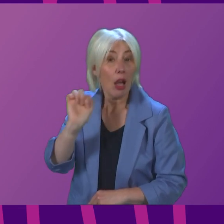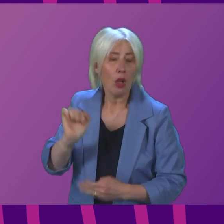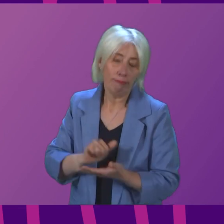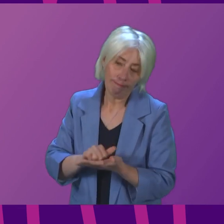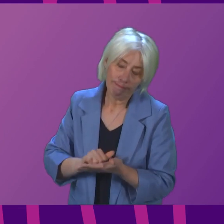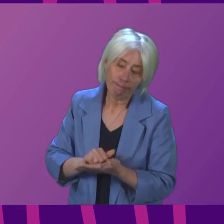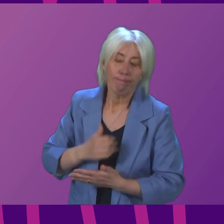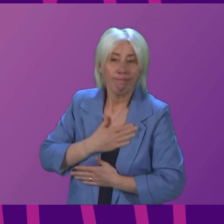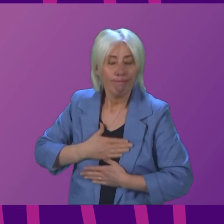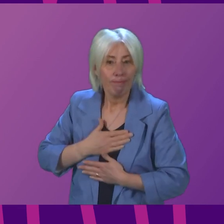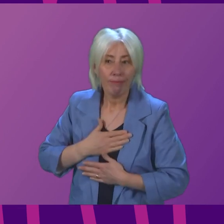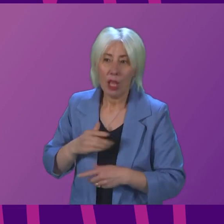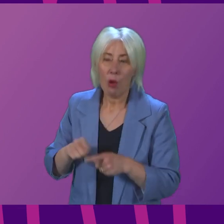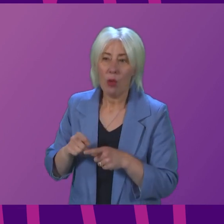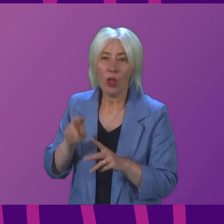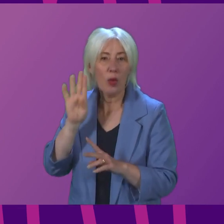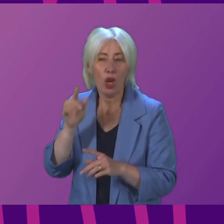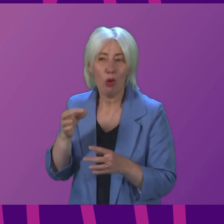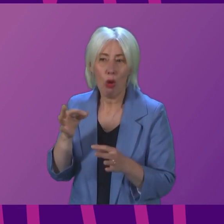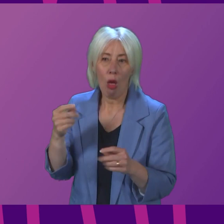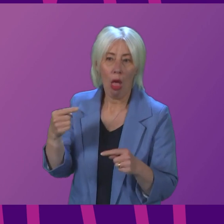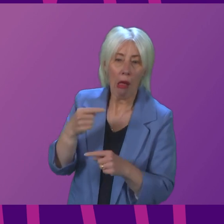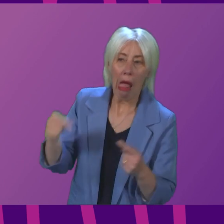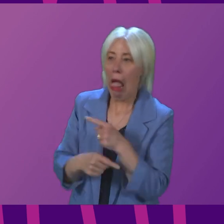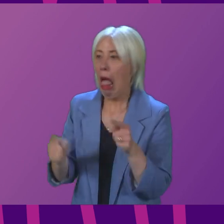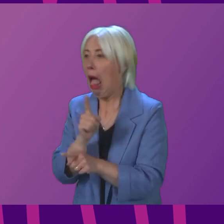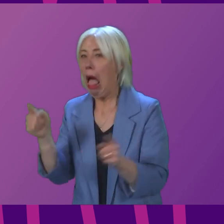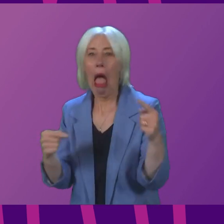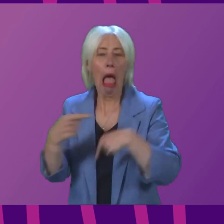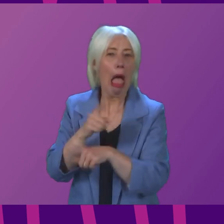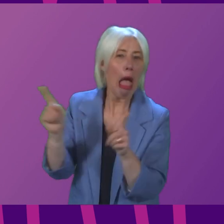expressed, but they will hear the ducking and diving that she has expressed, too. This is a disgrace.